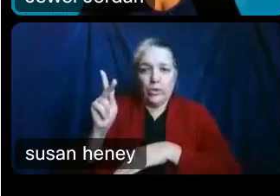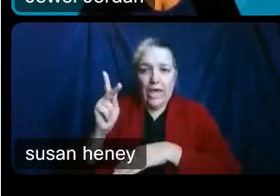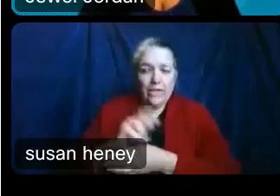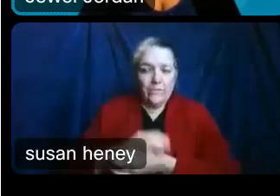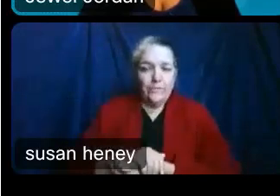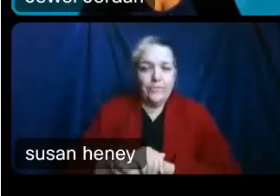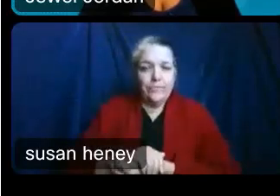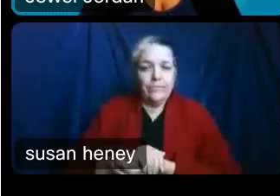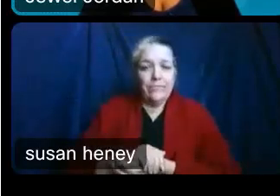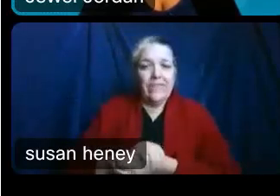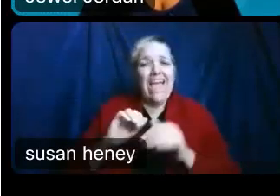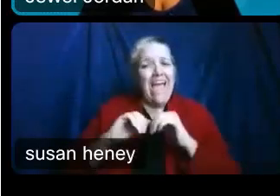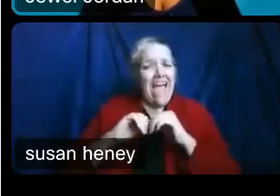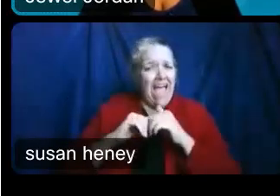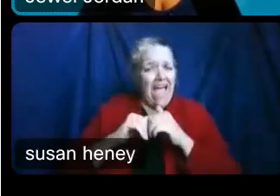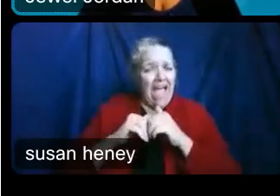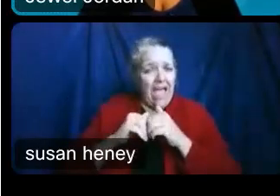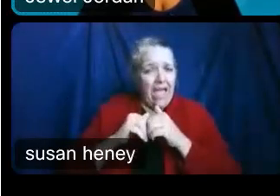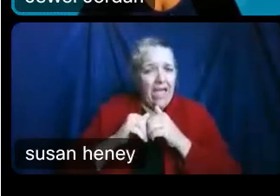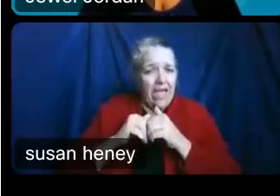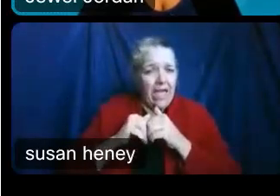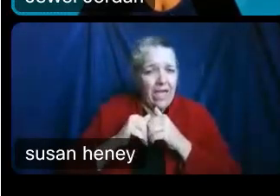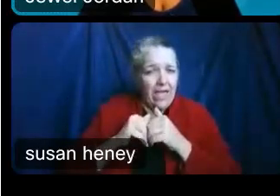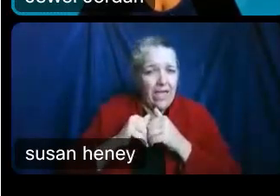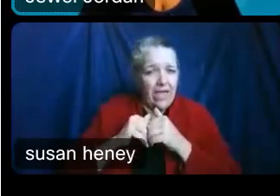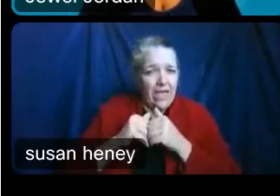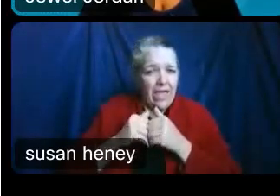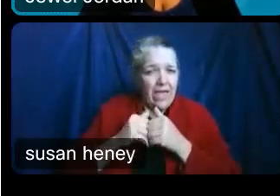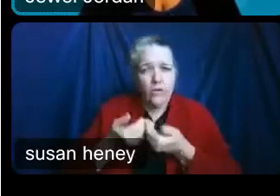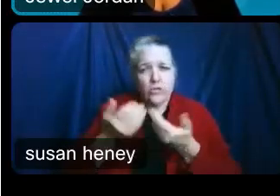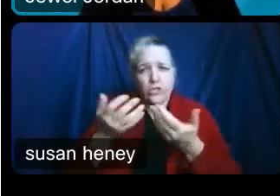the data cited? You know, you're going to use it as a reference? How would you like